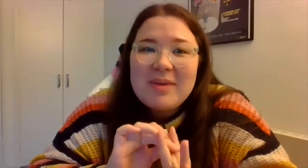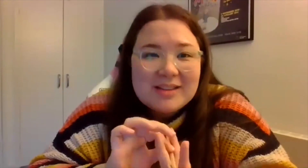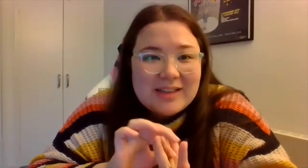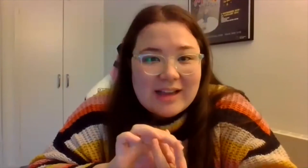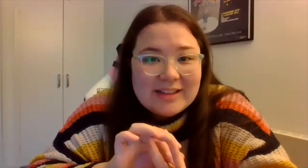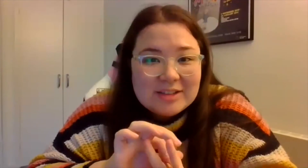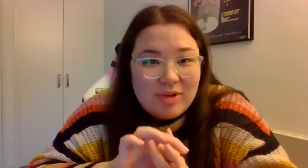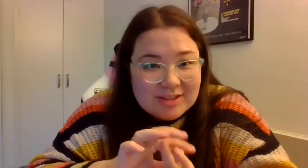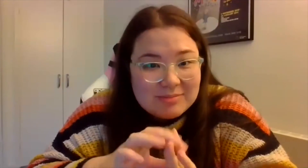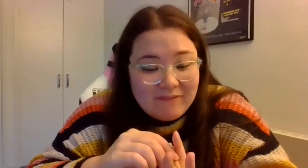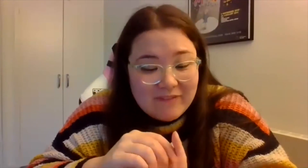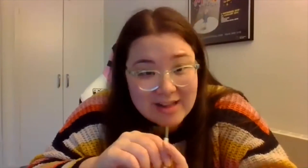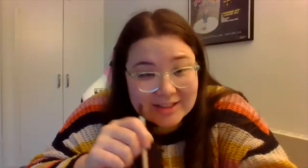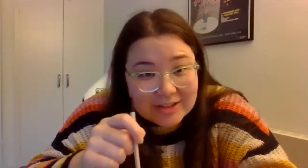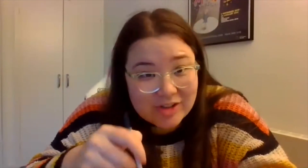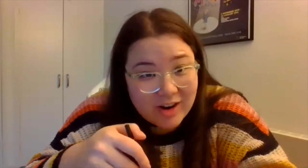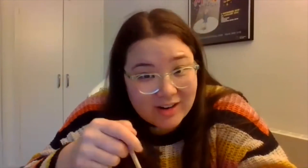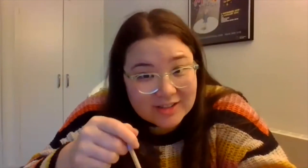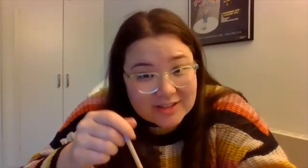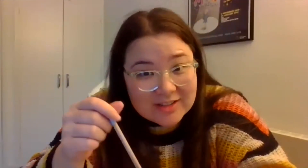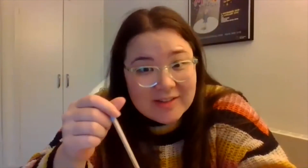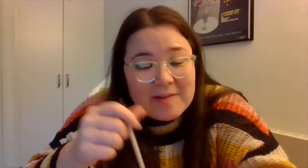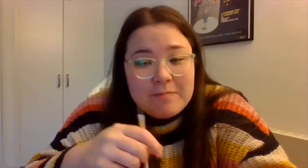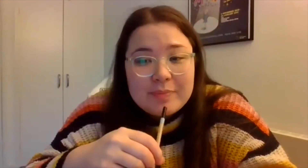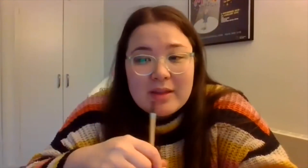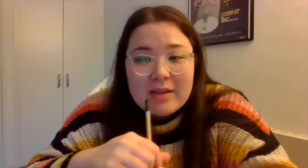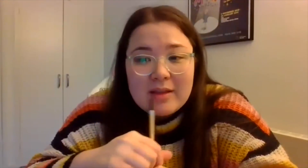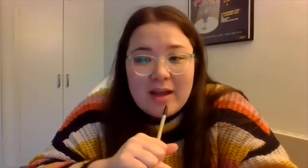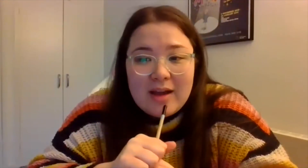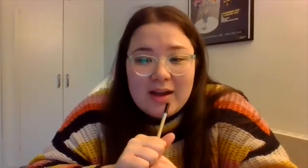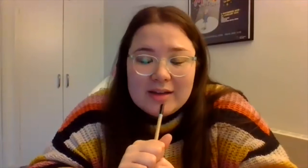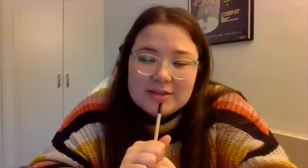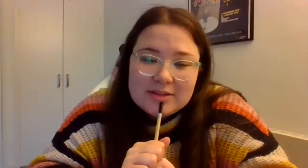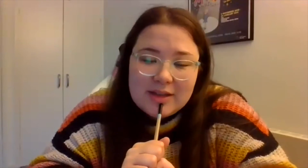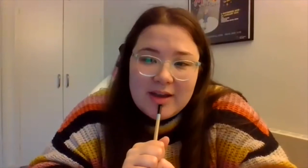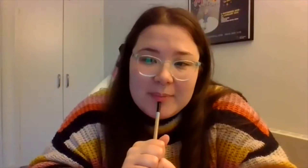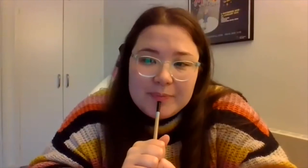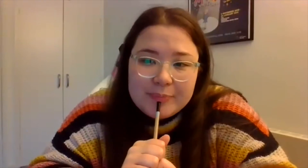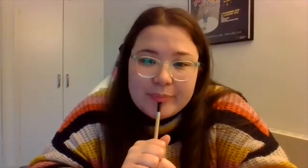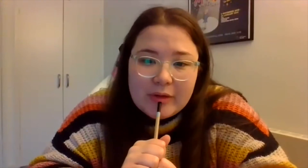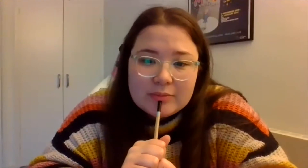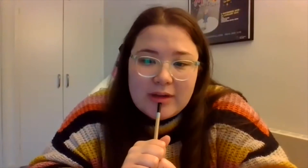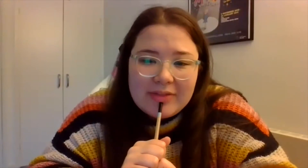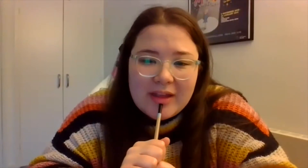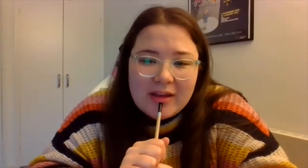because I can express my feelings through art. And, erm - I think,